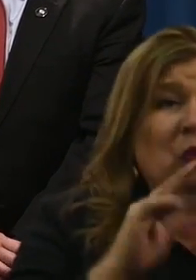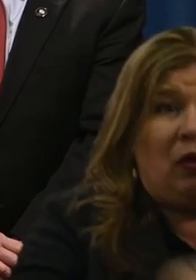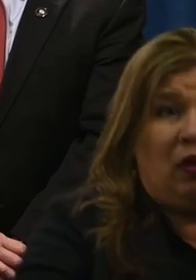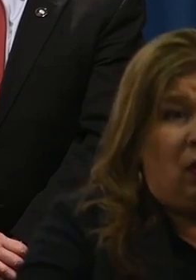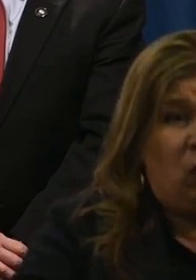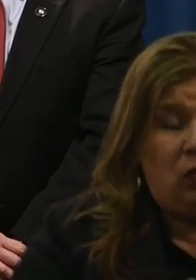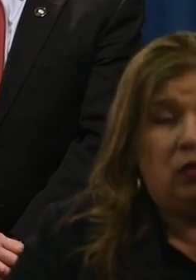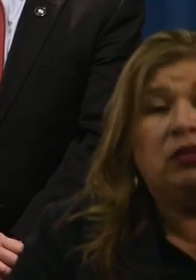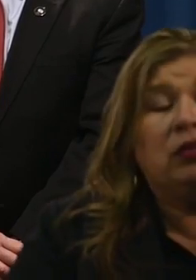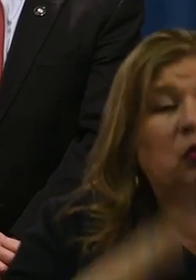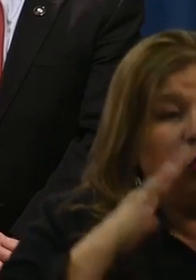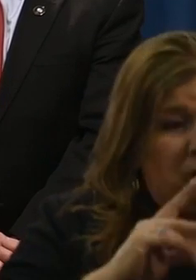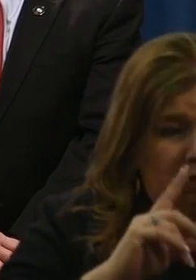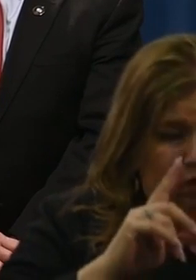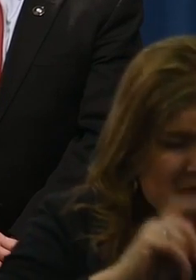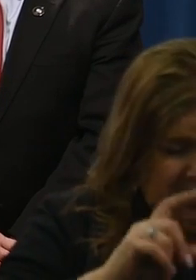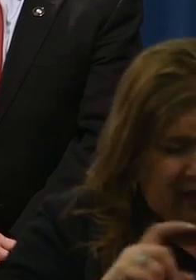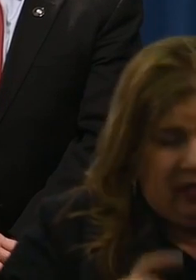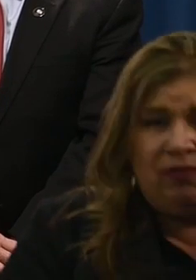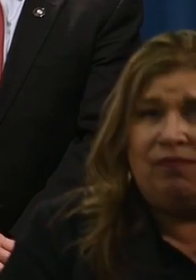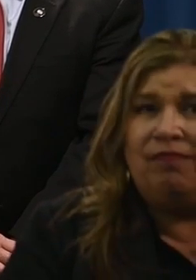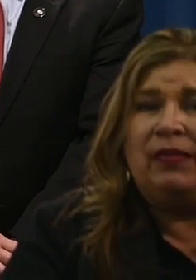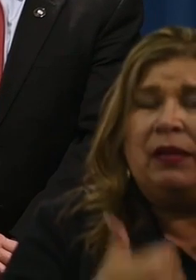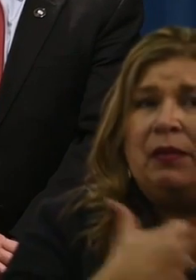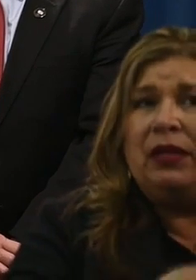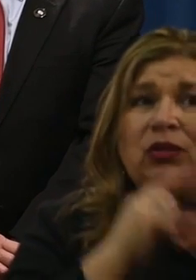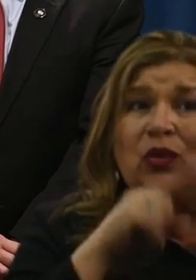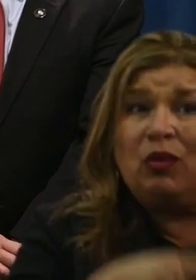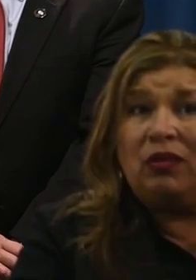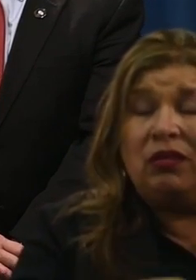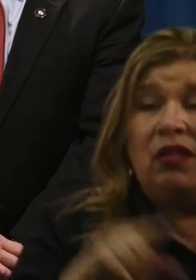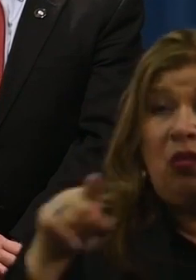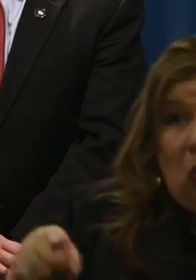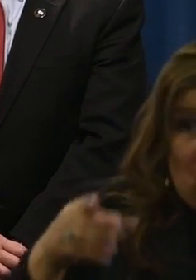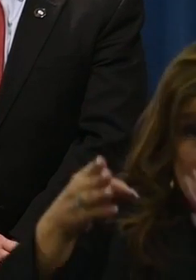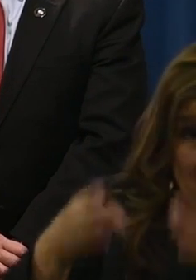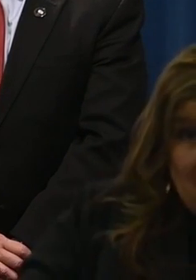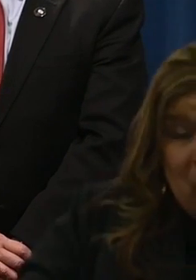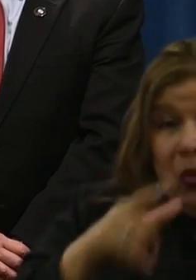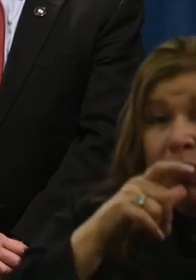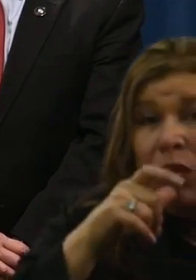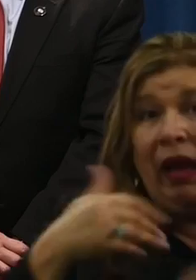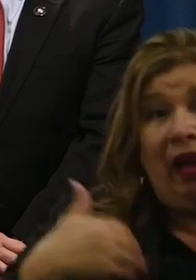Those samples to determine whether or not these individuals they're symptomatic,